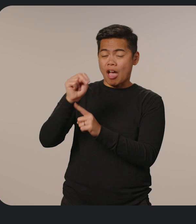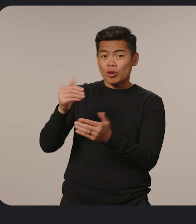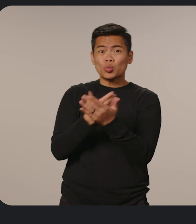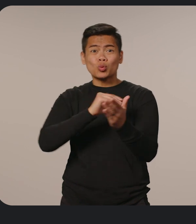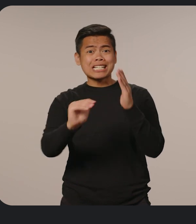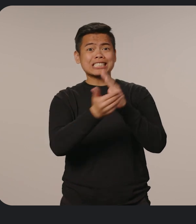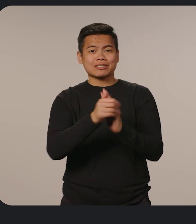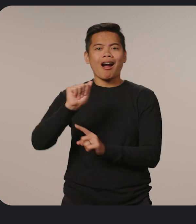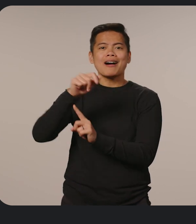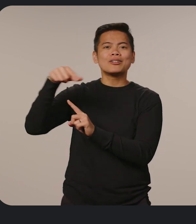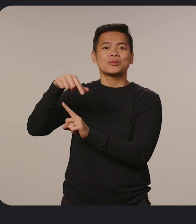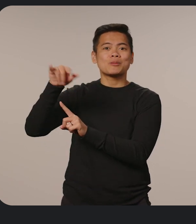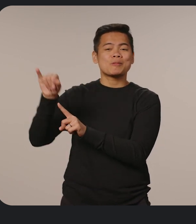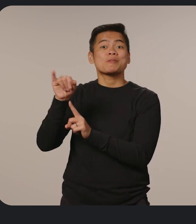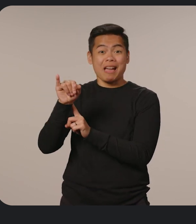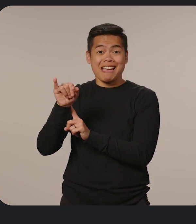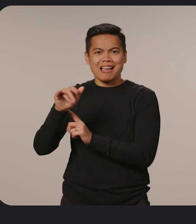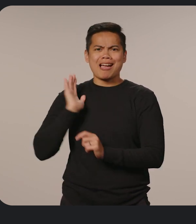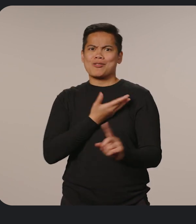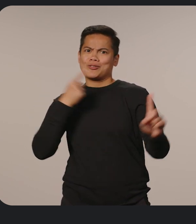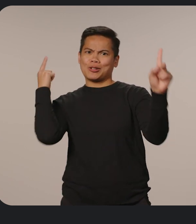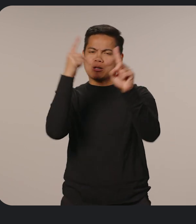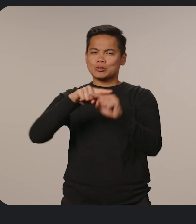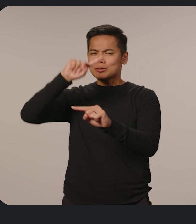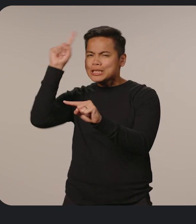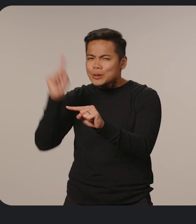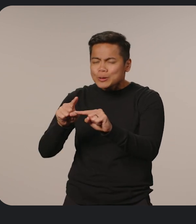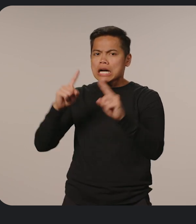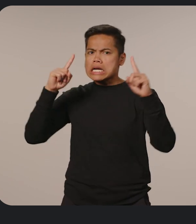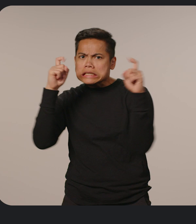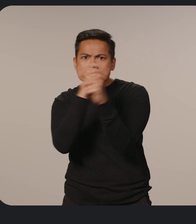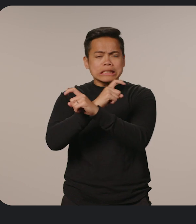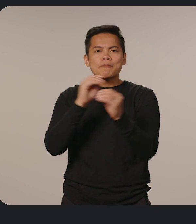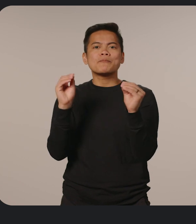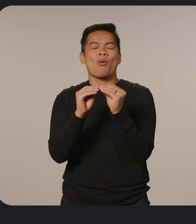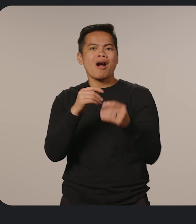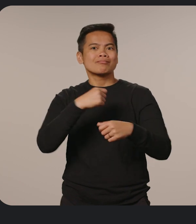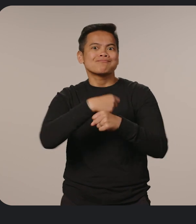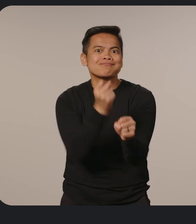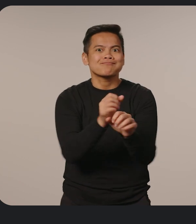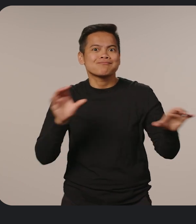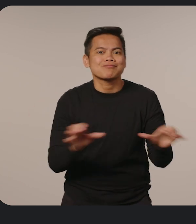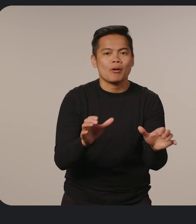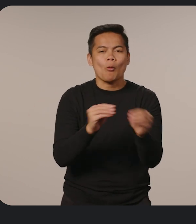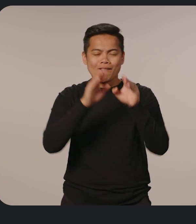extension to the app quality insights window our goal is to reduce complexity